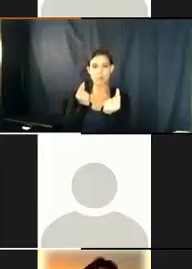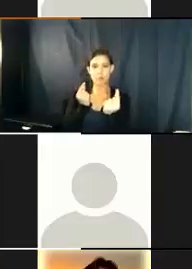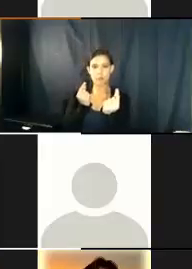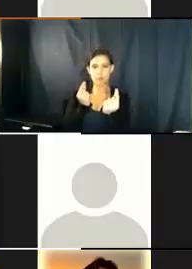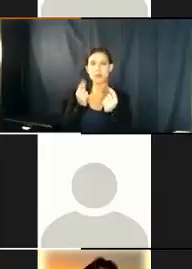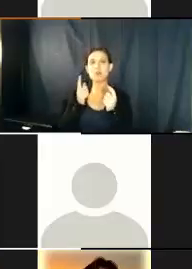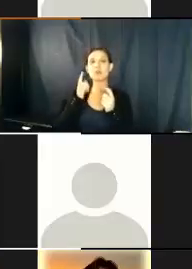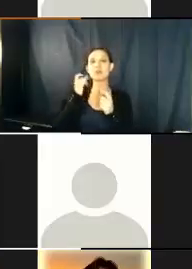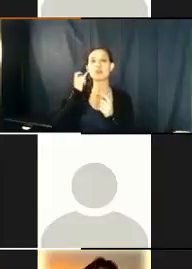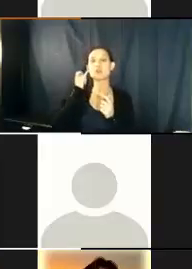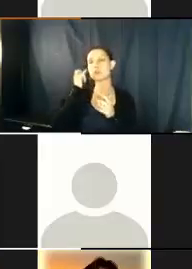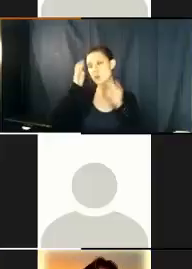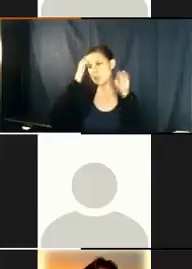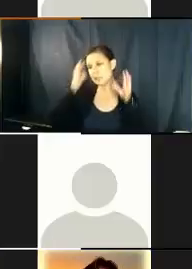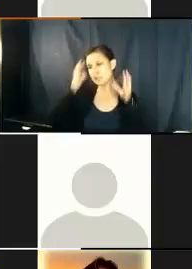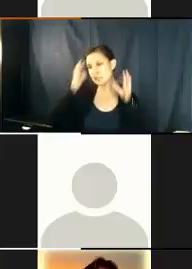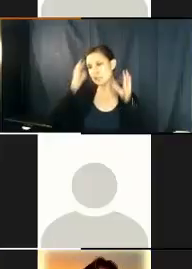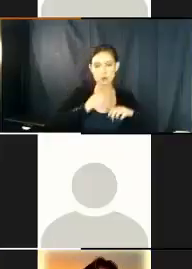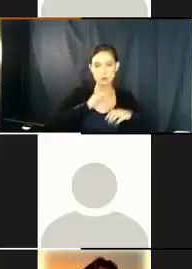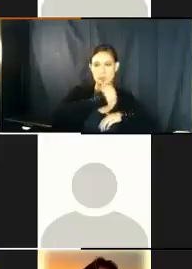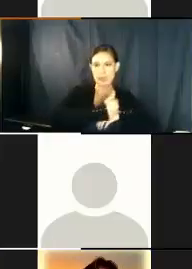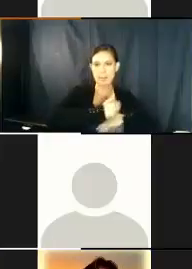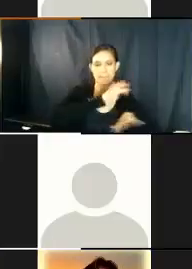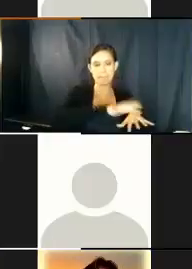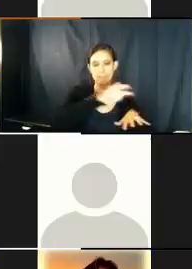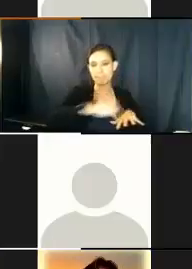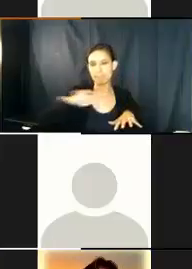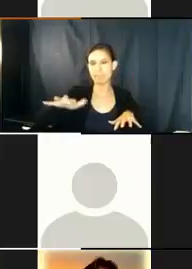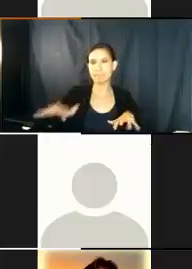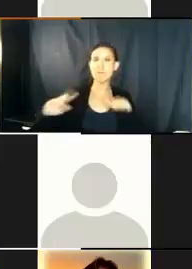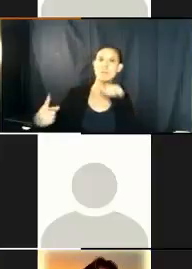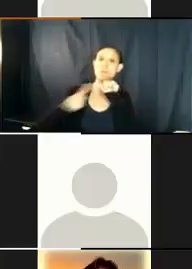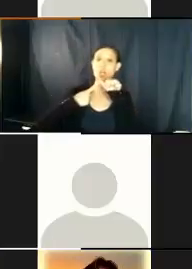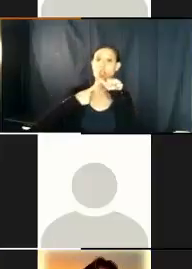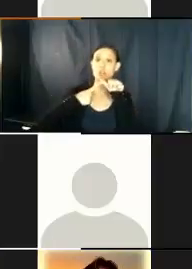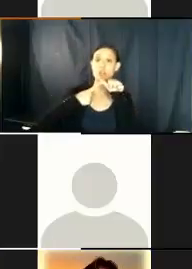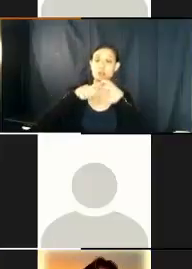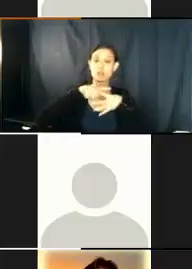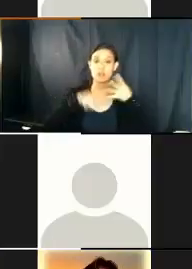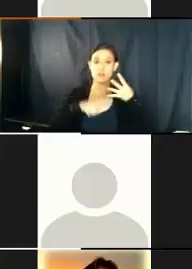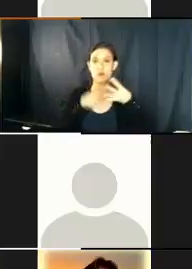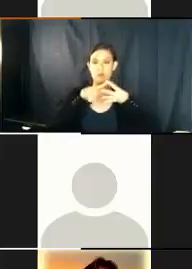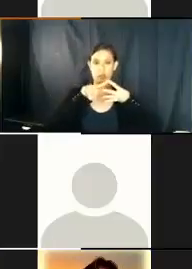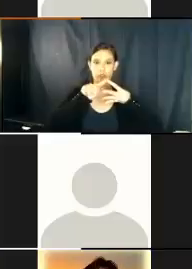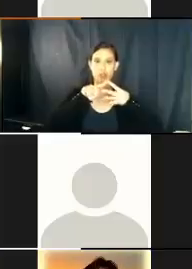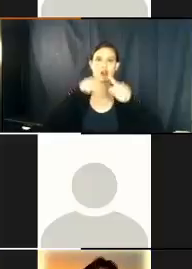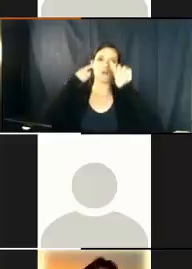the map or how we lay these things out for our students or what are our objectives. Okay in the state of Texas those are typically the TEKS.